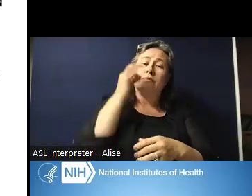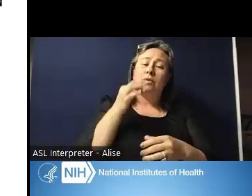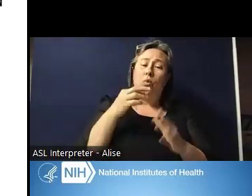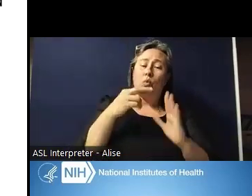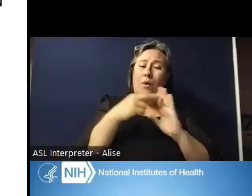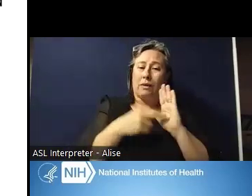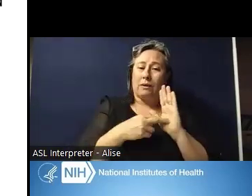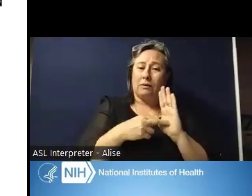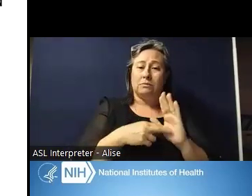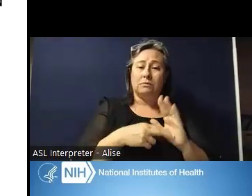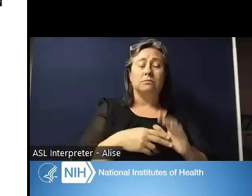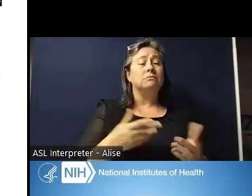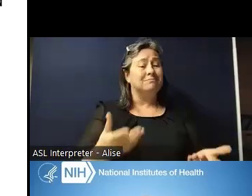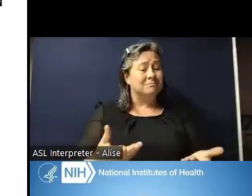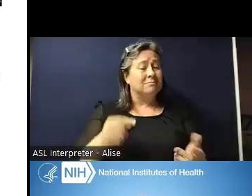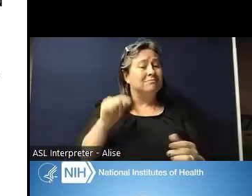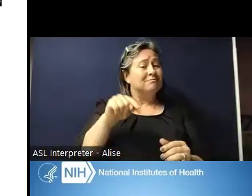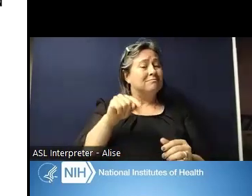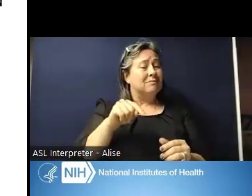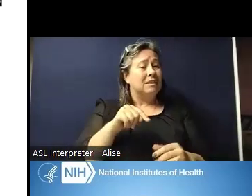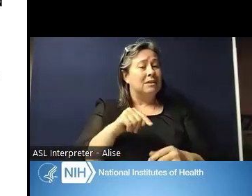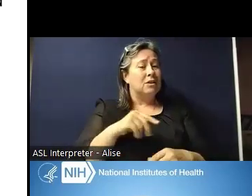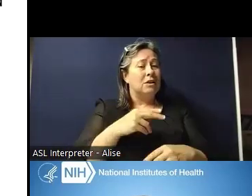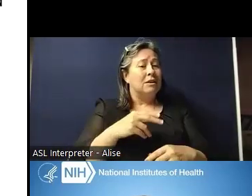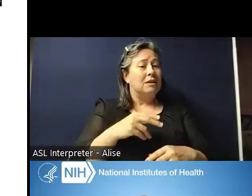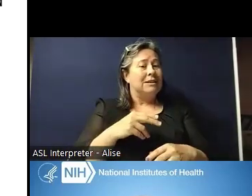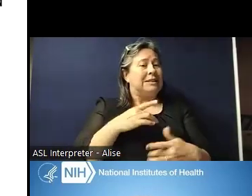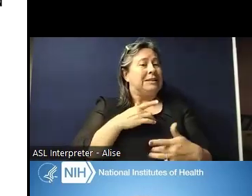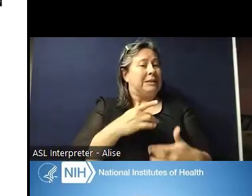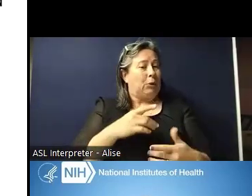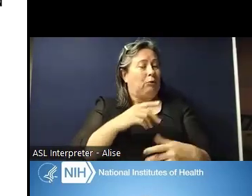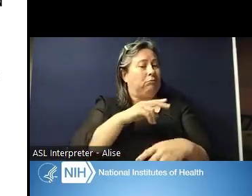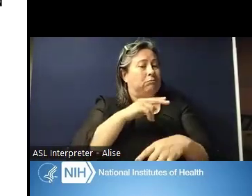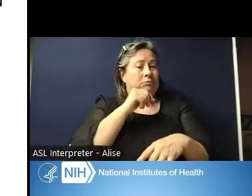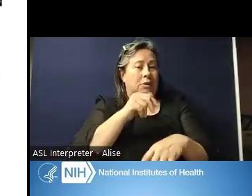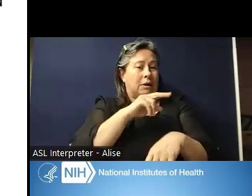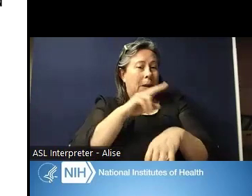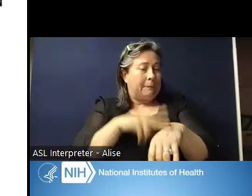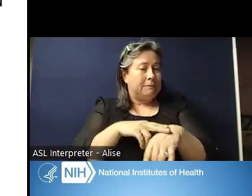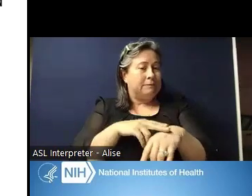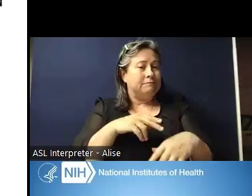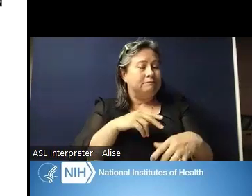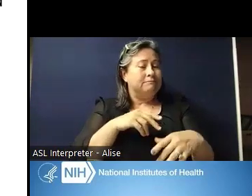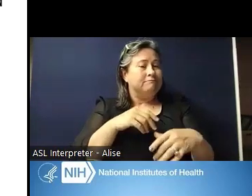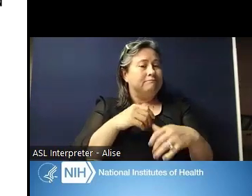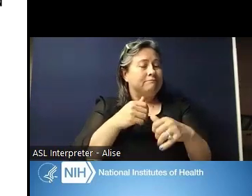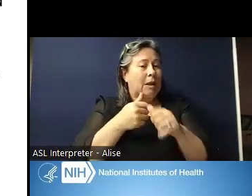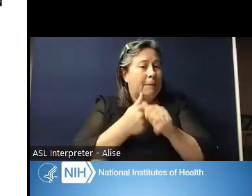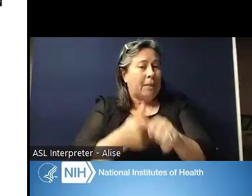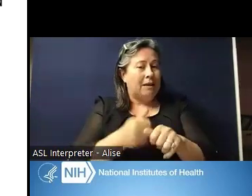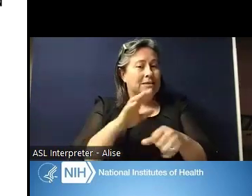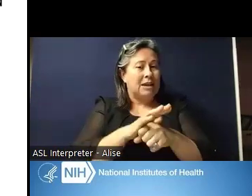In compliance, these are typical noncompliance areas, the FCOI requirements and the Bayh-Dole requirements